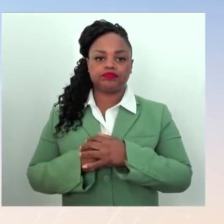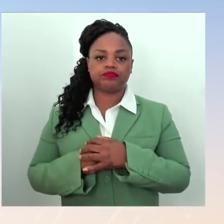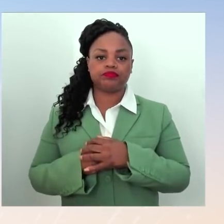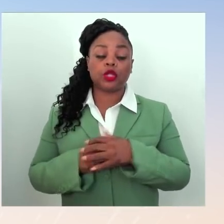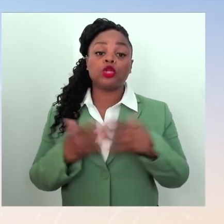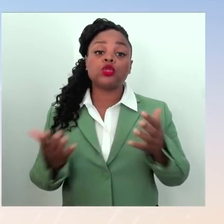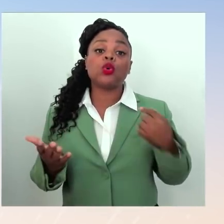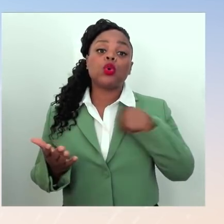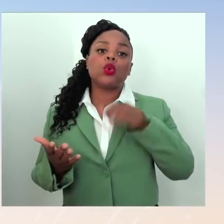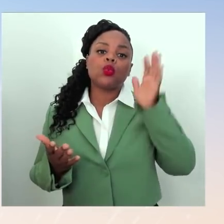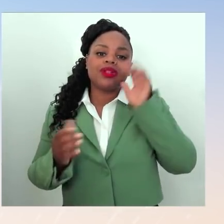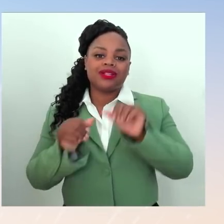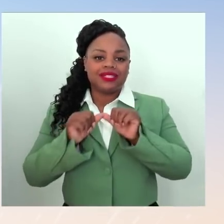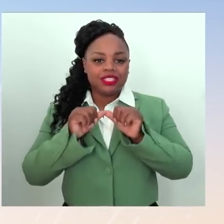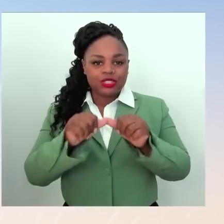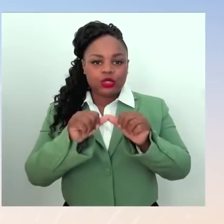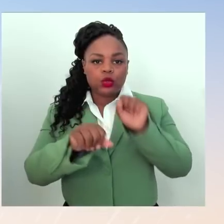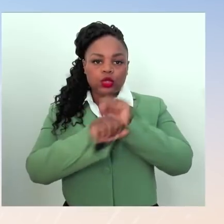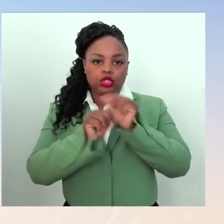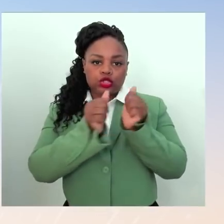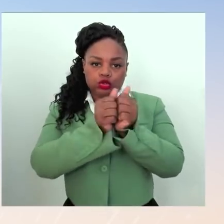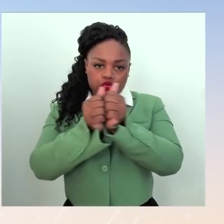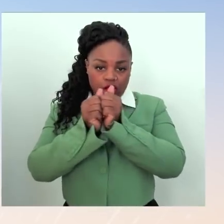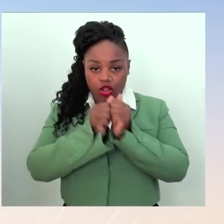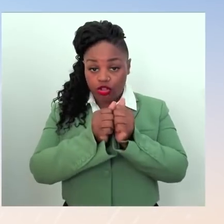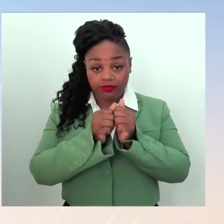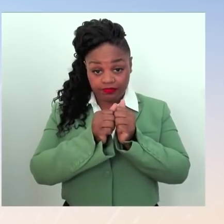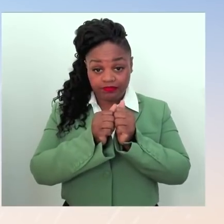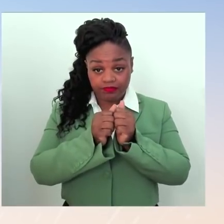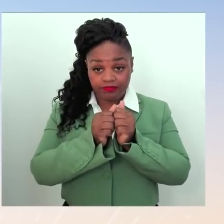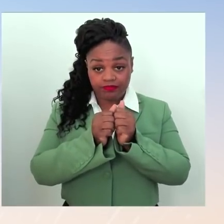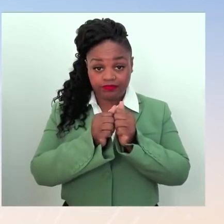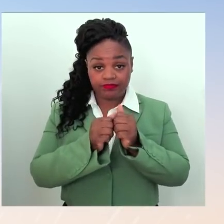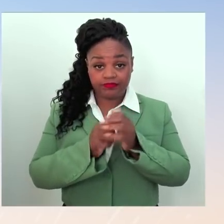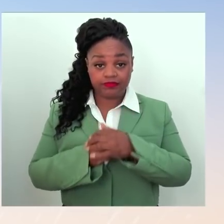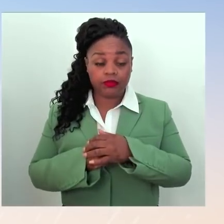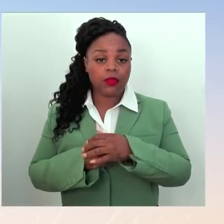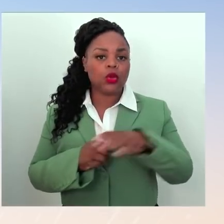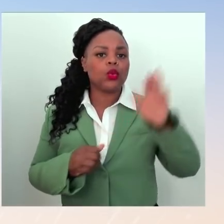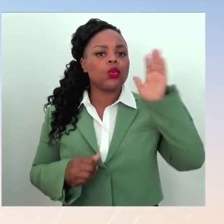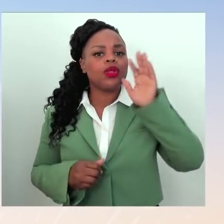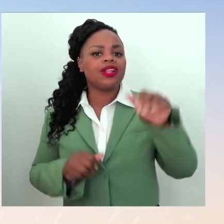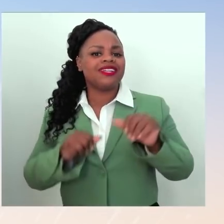continue to convey where our plans, where our discussions are here internally with the Europeans.